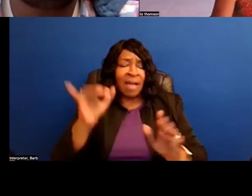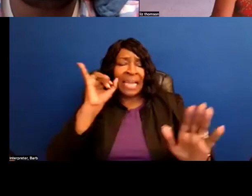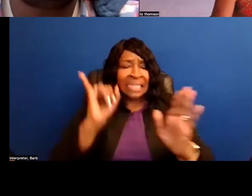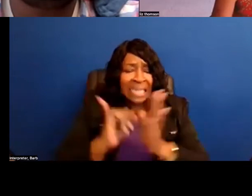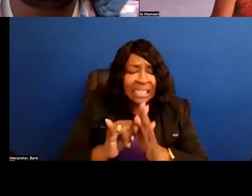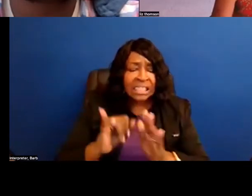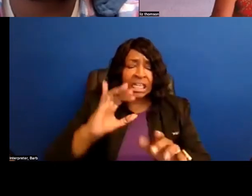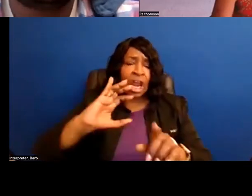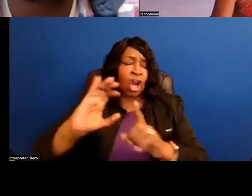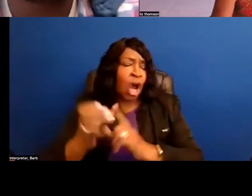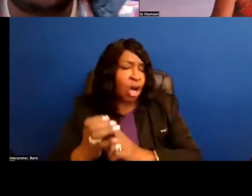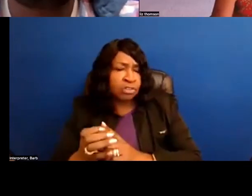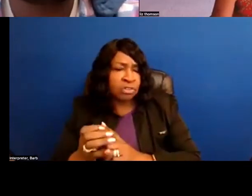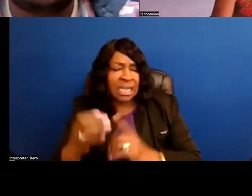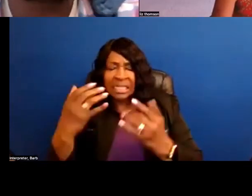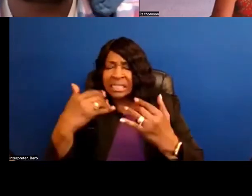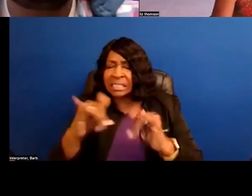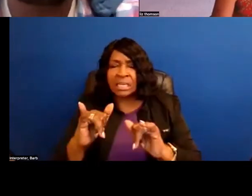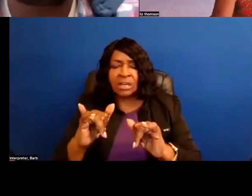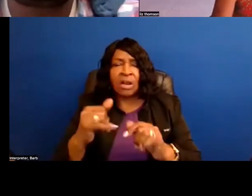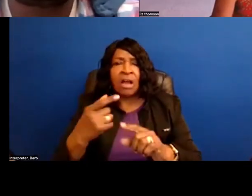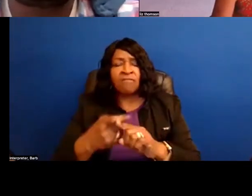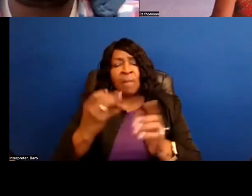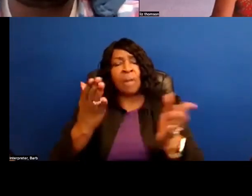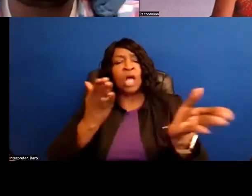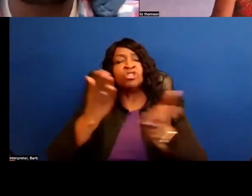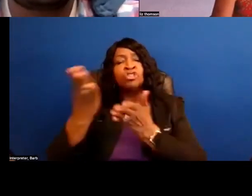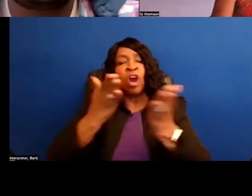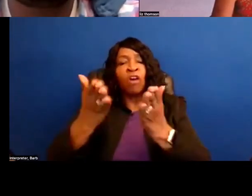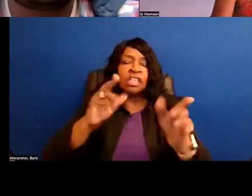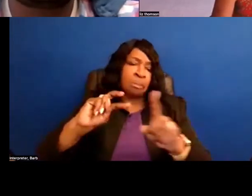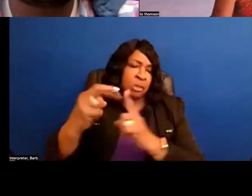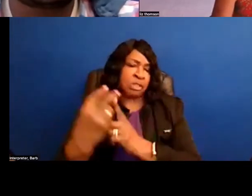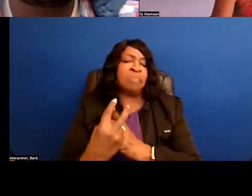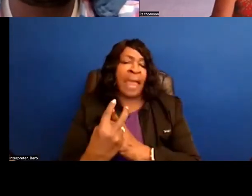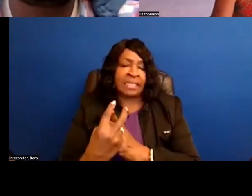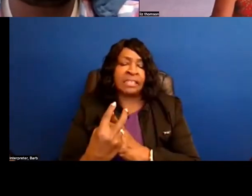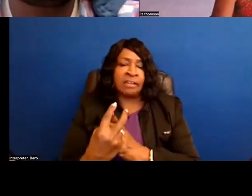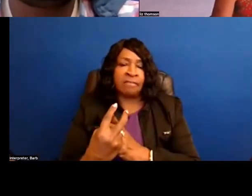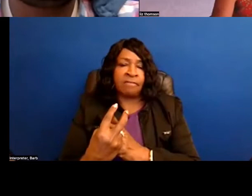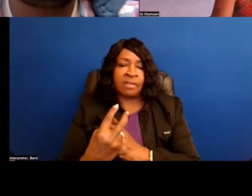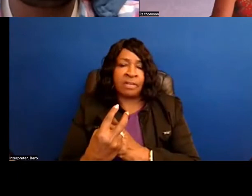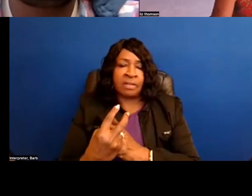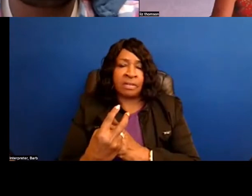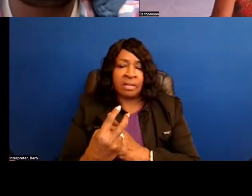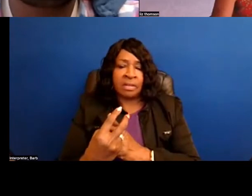it's still very much from a service perspective or a diagnostic perspective.